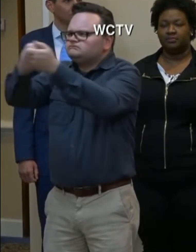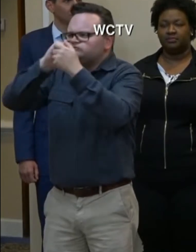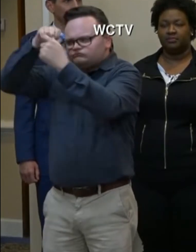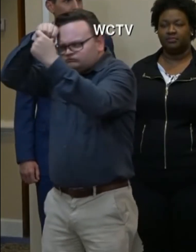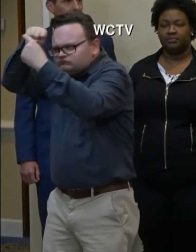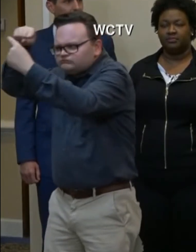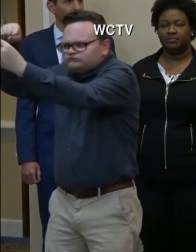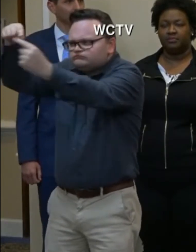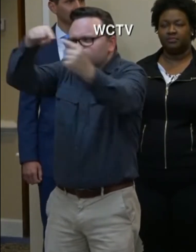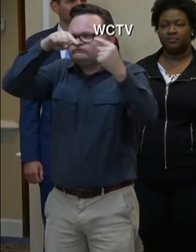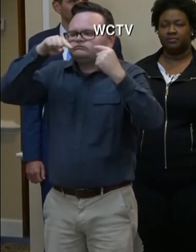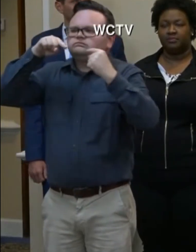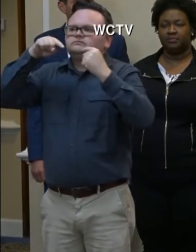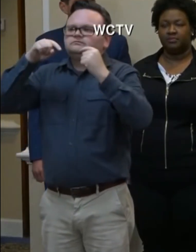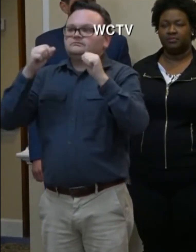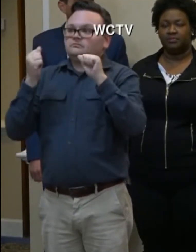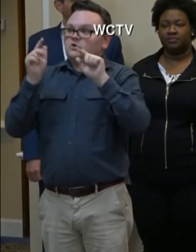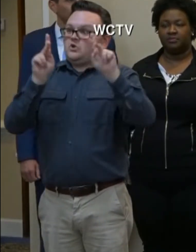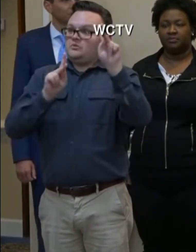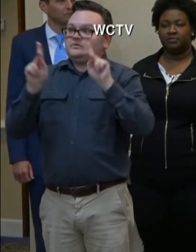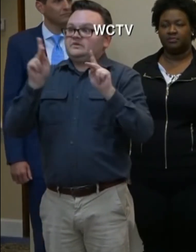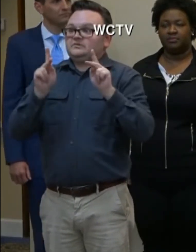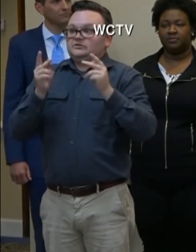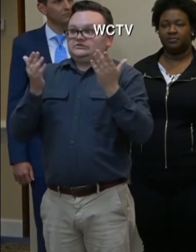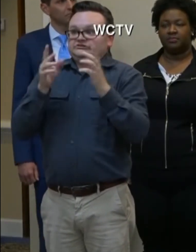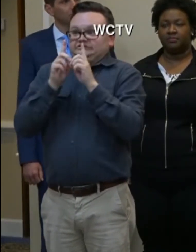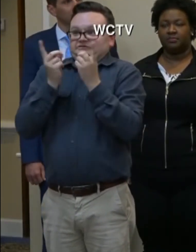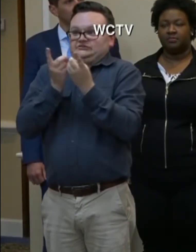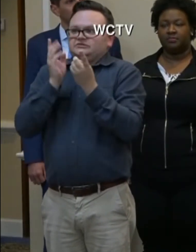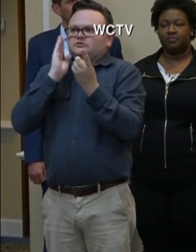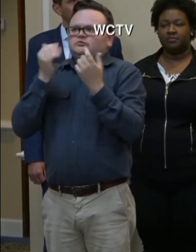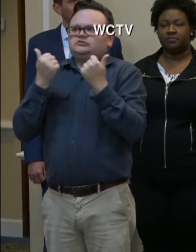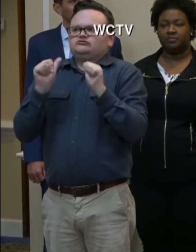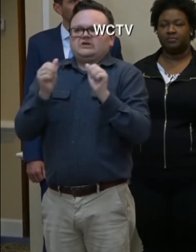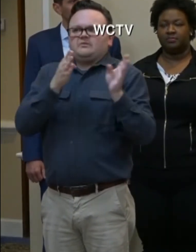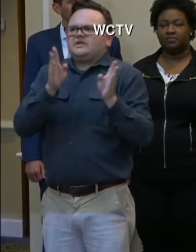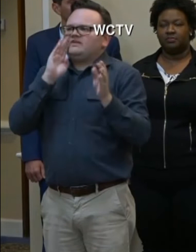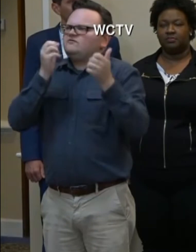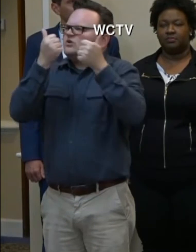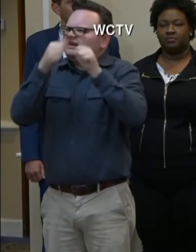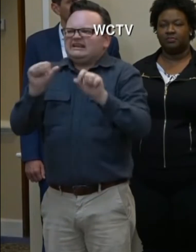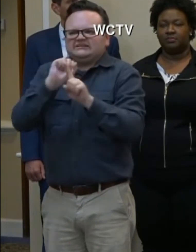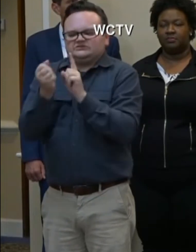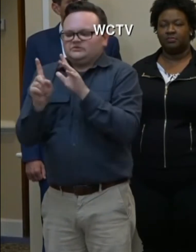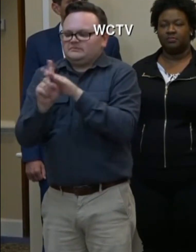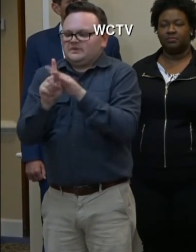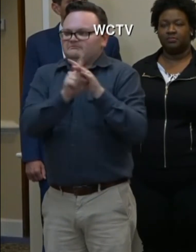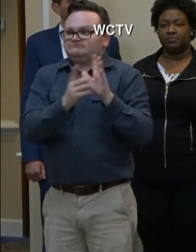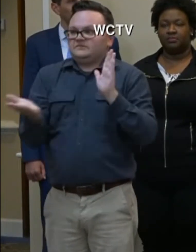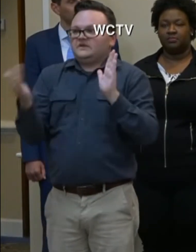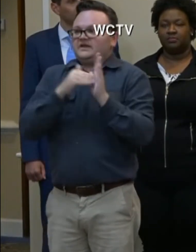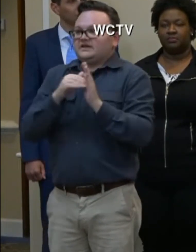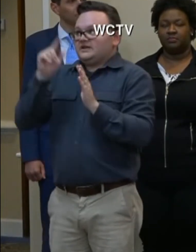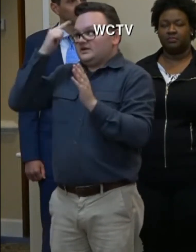will continue to be try to be ready for every contingency and have the necessary resource and I just want to thank the governor again for taking these